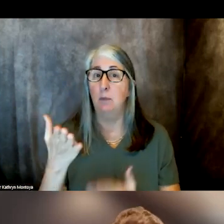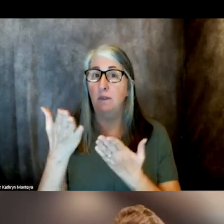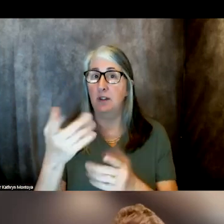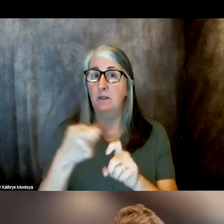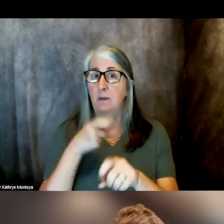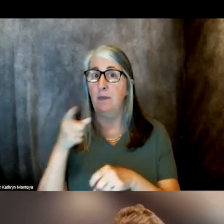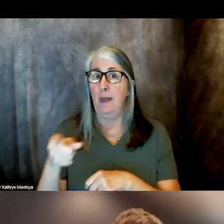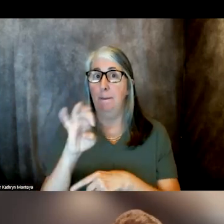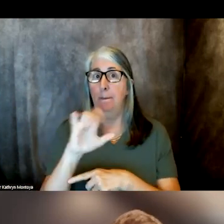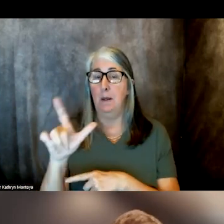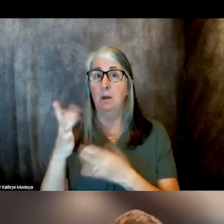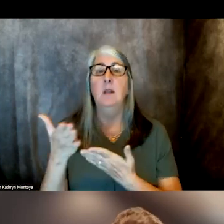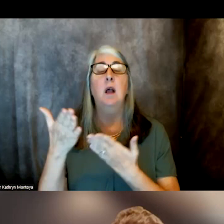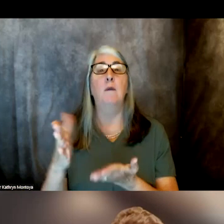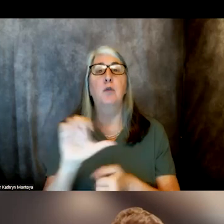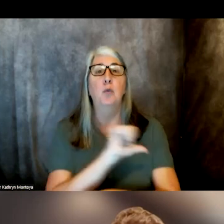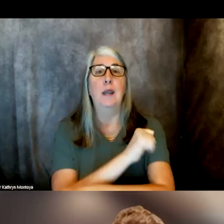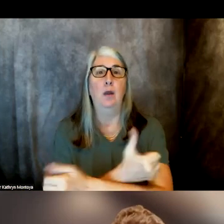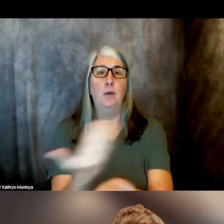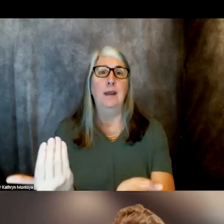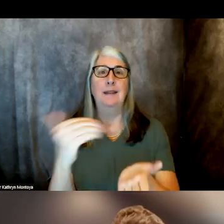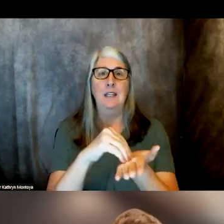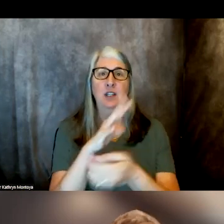UP FOR REAUTHORIZATION AND ARE INCLUDED IN THE PACKAGE.